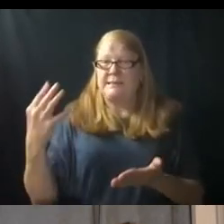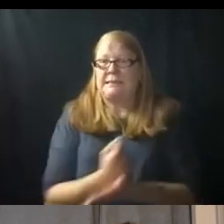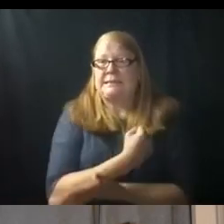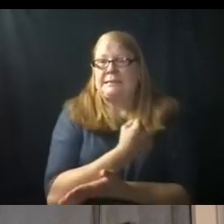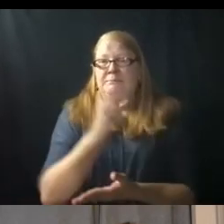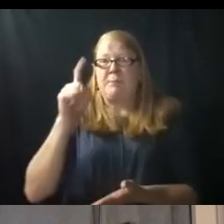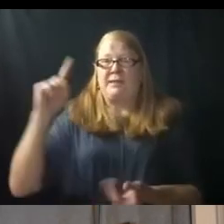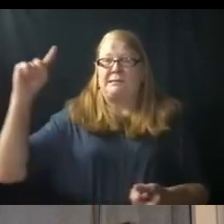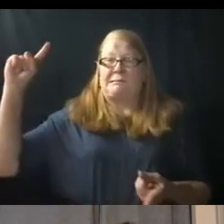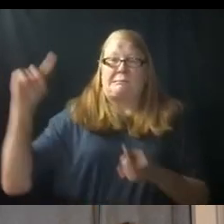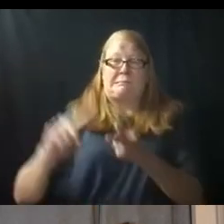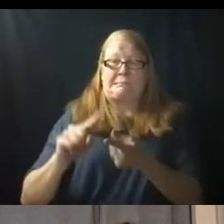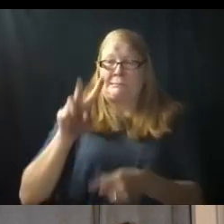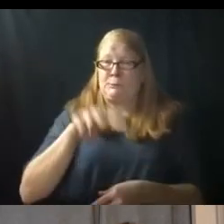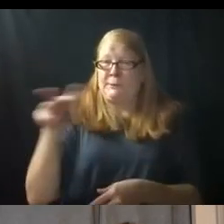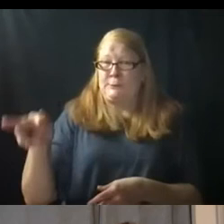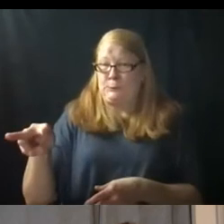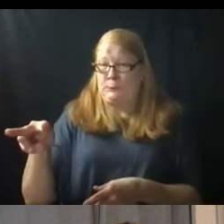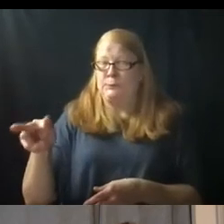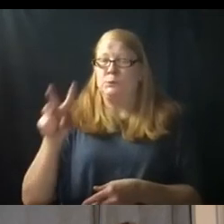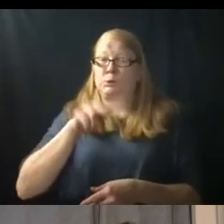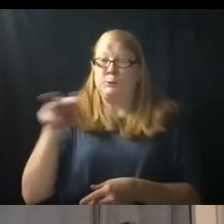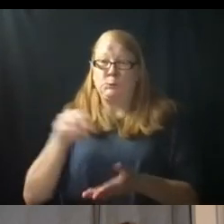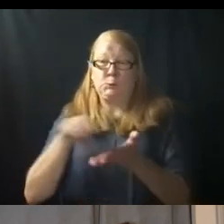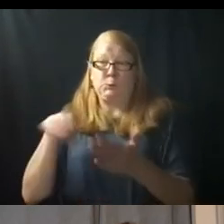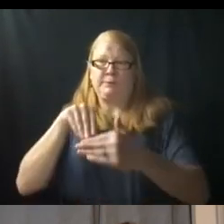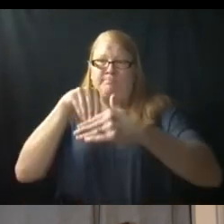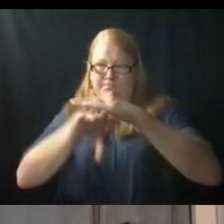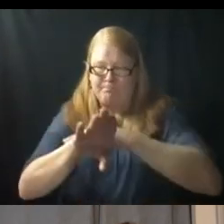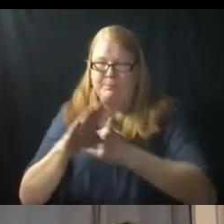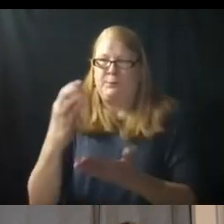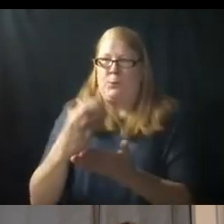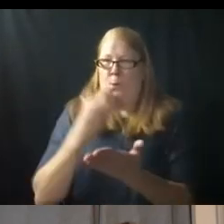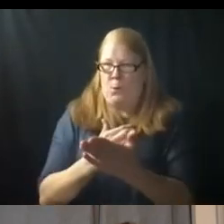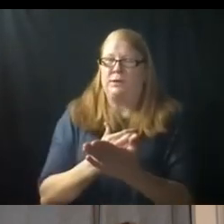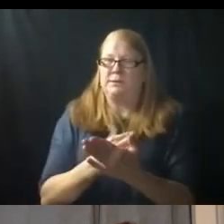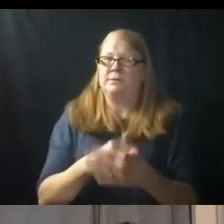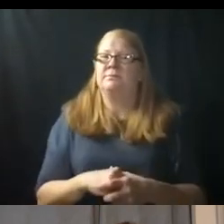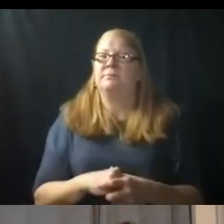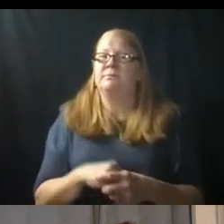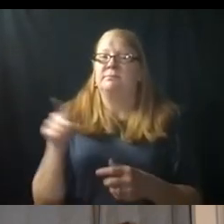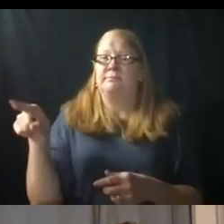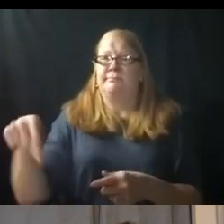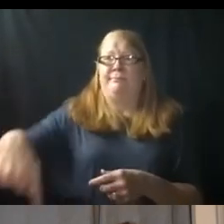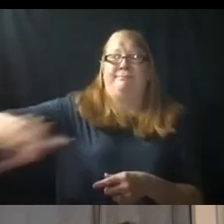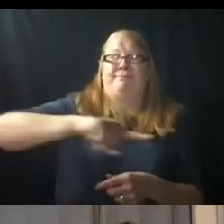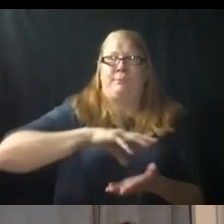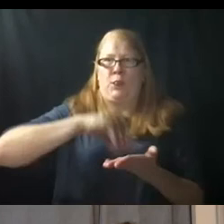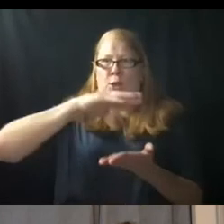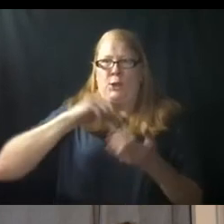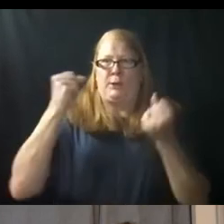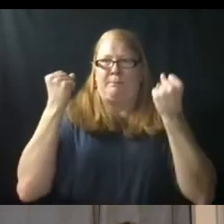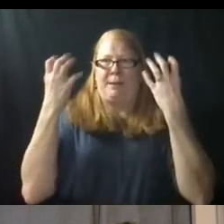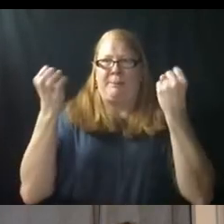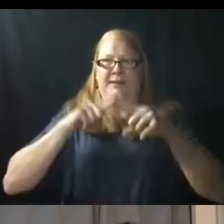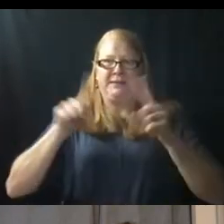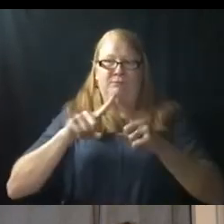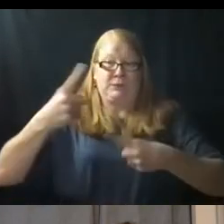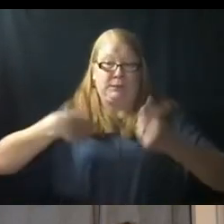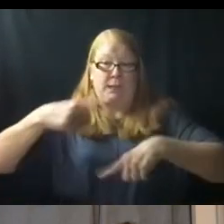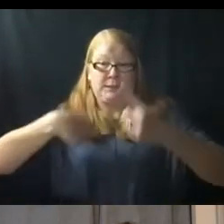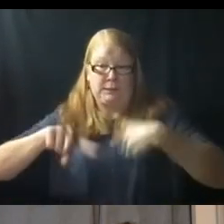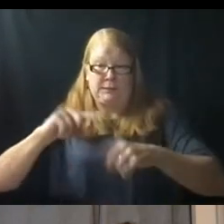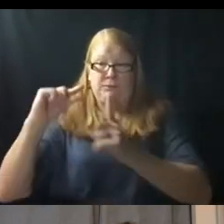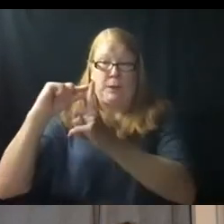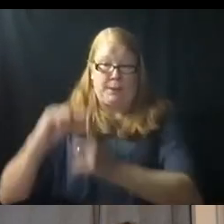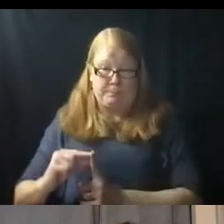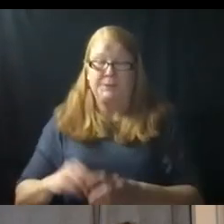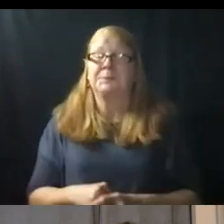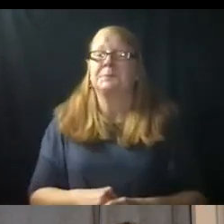Ultimately, this went down to 22 students who enrolled, and they learned many, many signs and terms.